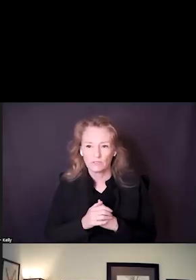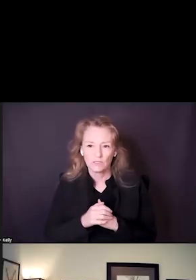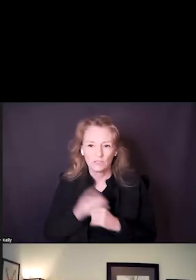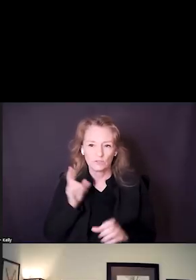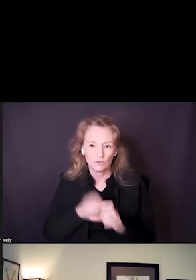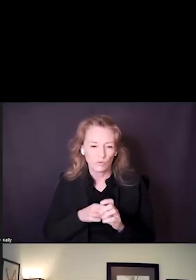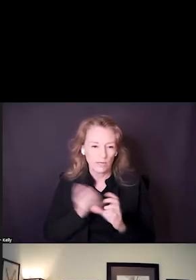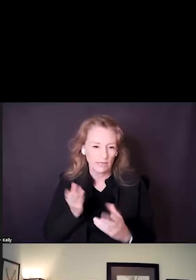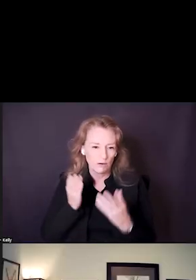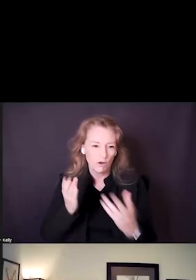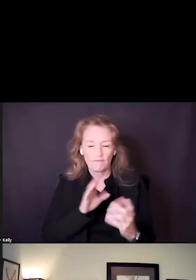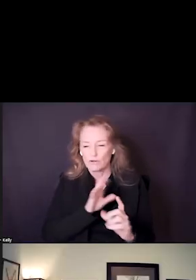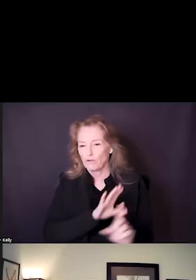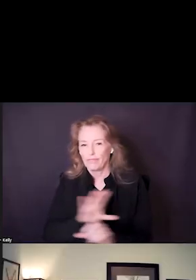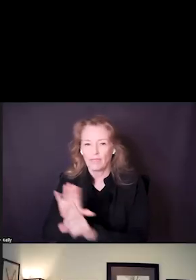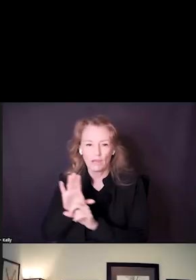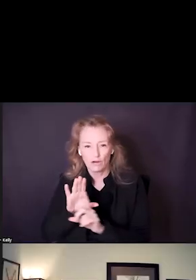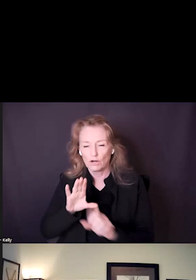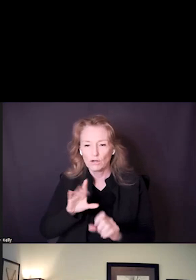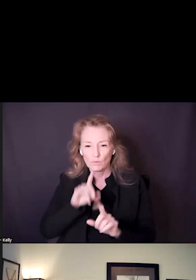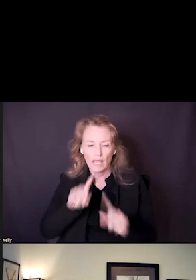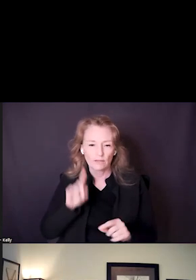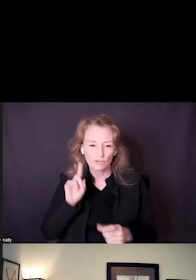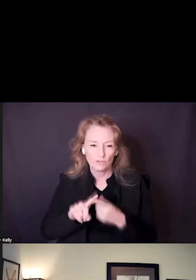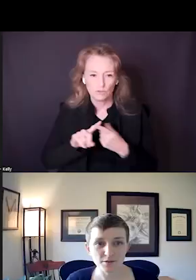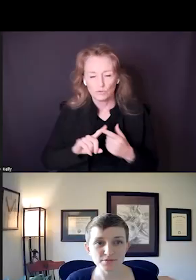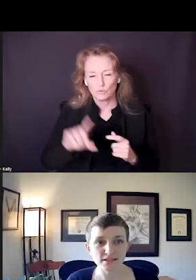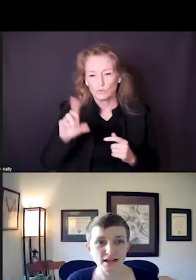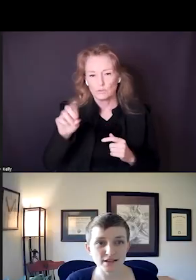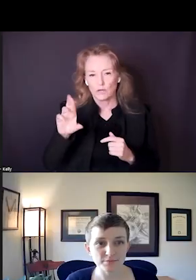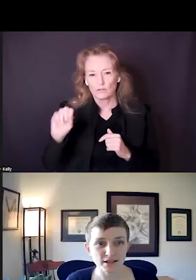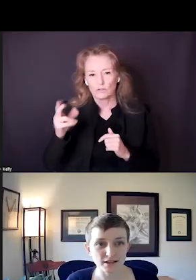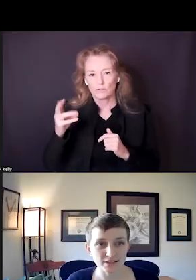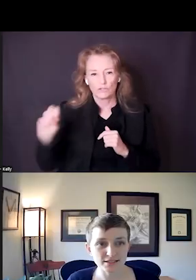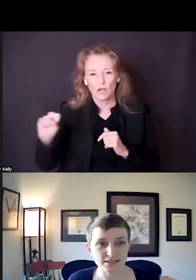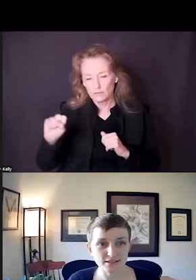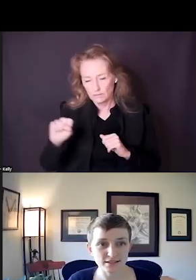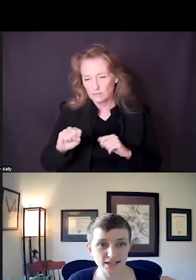IVORY, DOCTOR SIMS, AND RON WHO IS PROFESSOR AS HOPKINS.